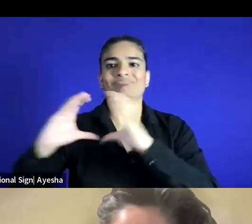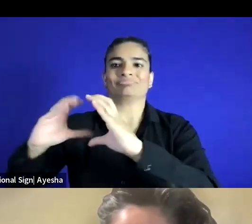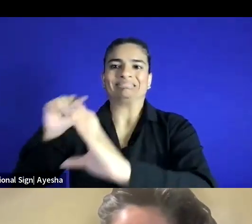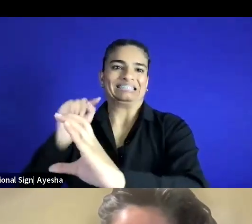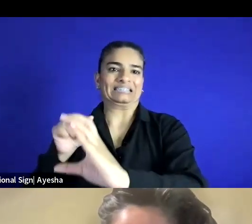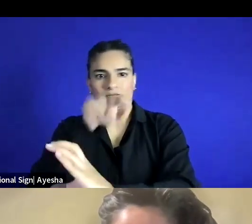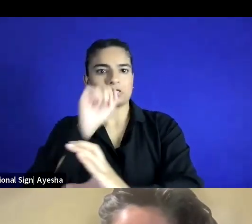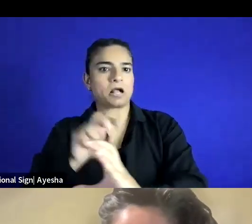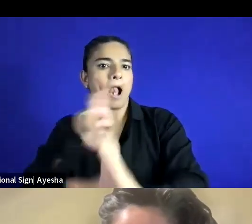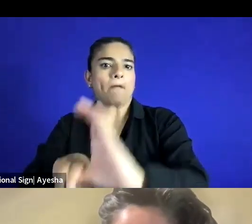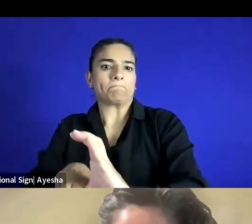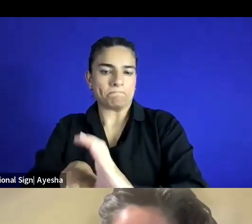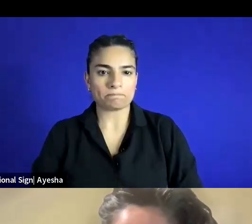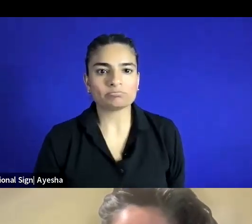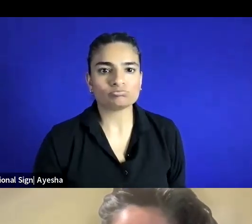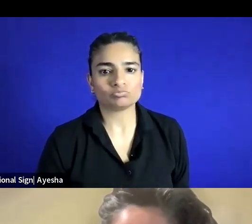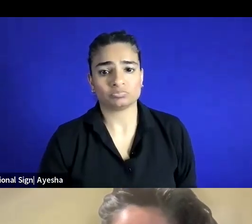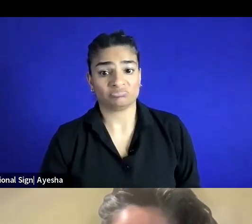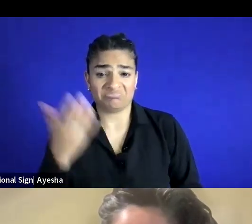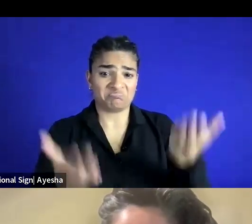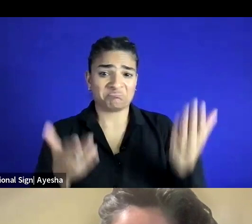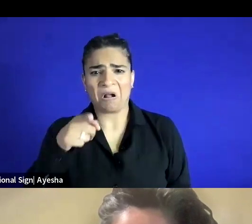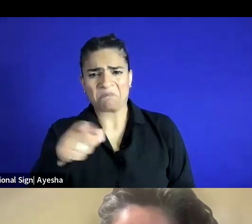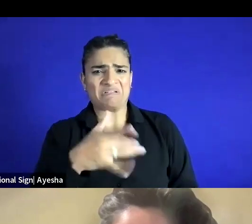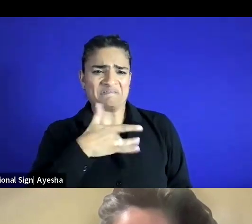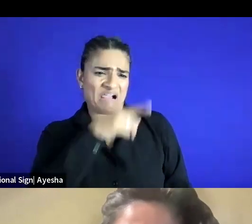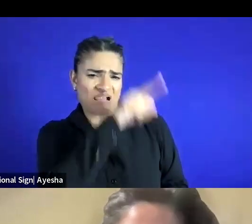That is, the sessions that you will want, to, attend during the forum